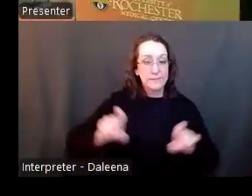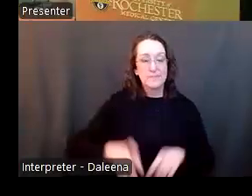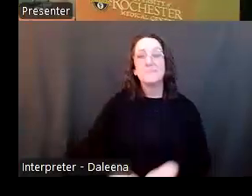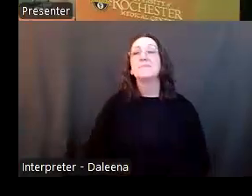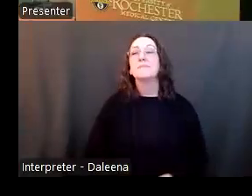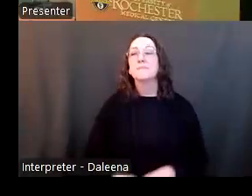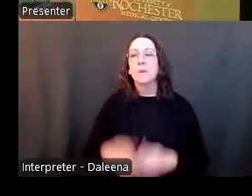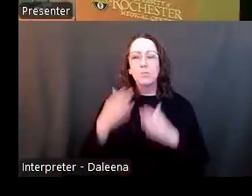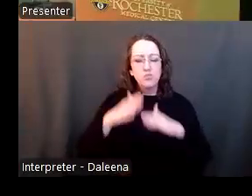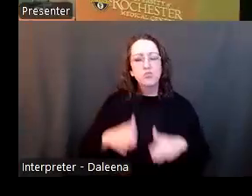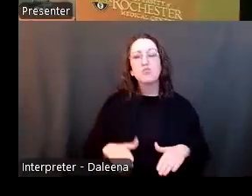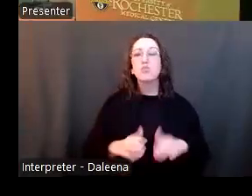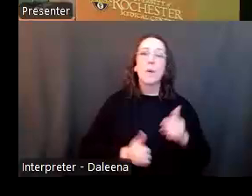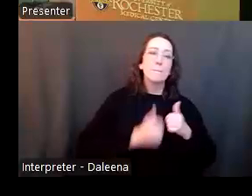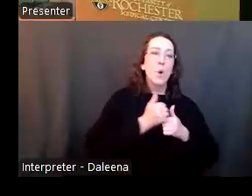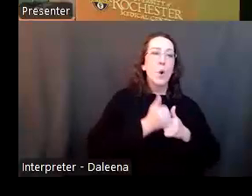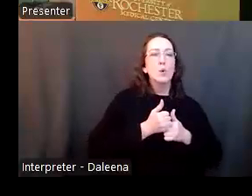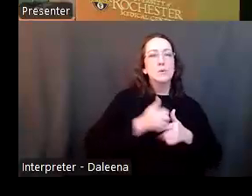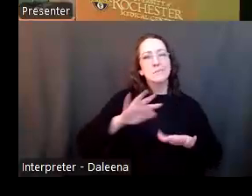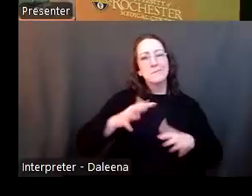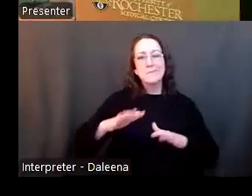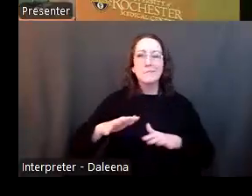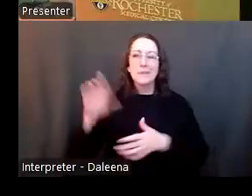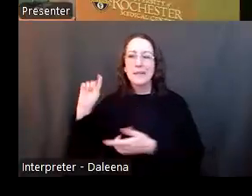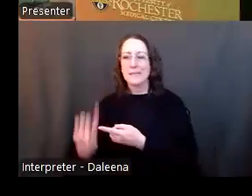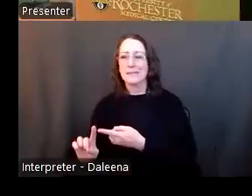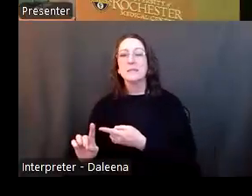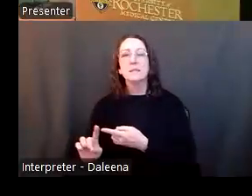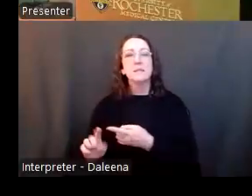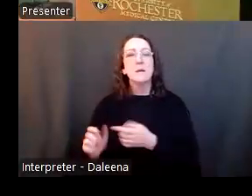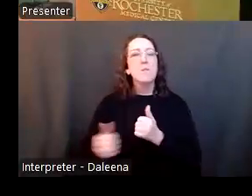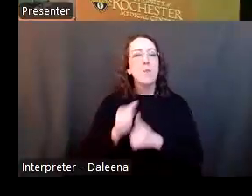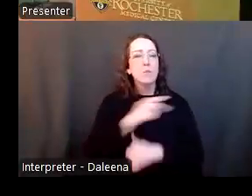from the most somewhat to least most patients are finding that on our unit understanding their